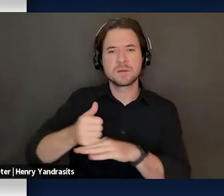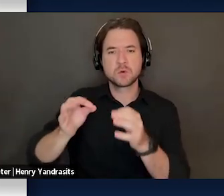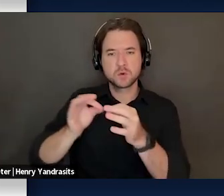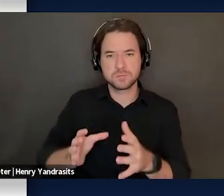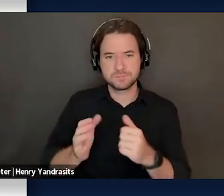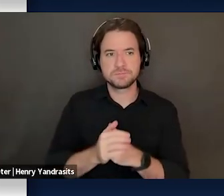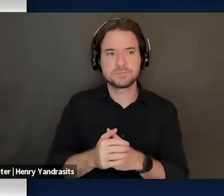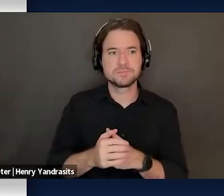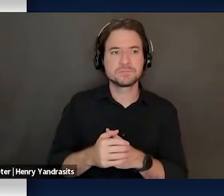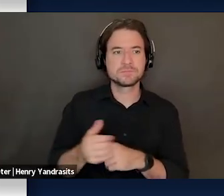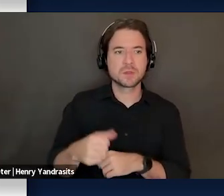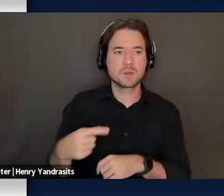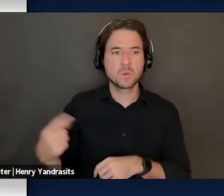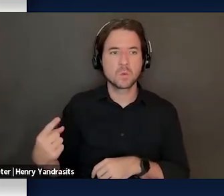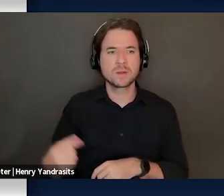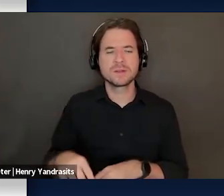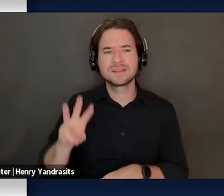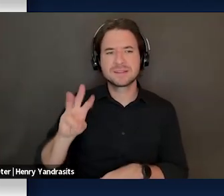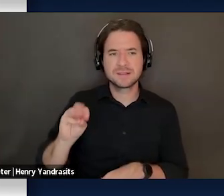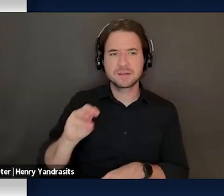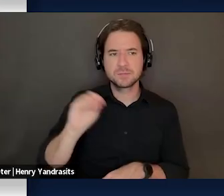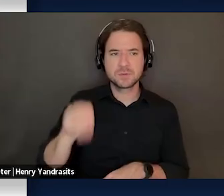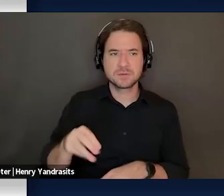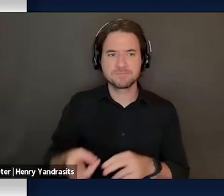And then the other one, nearly 60% increase in terms of.